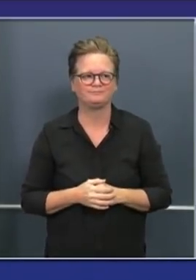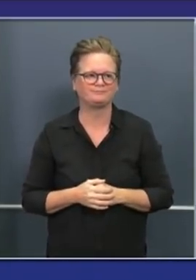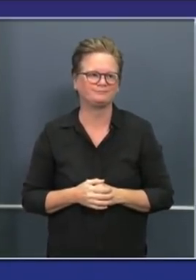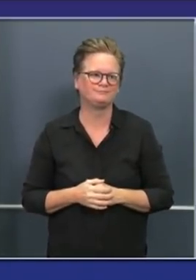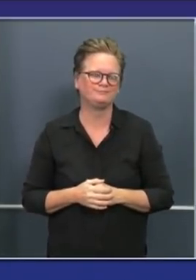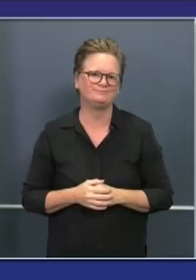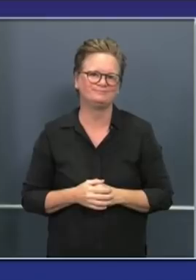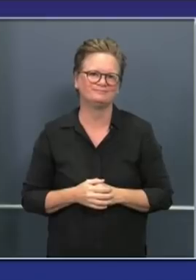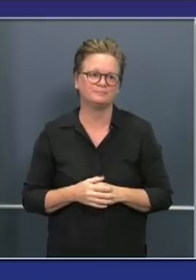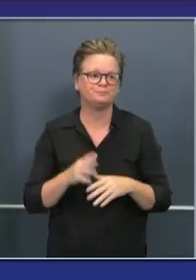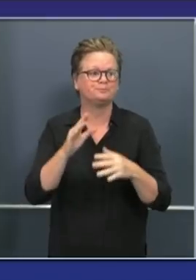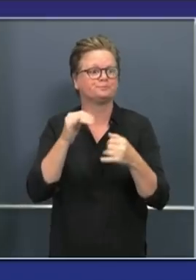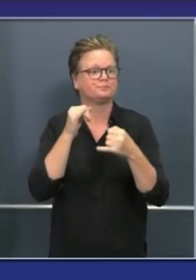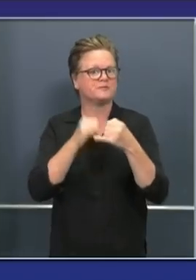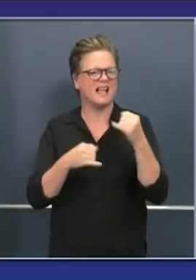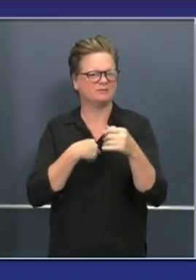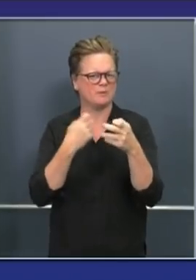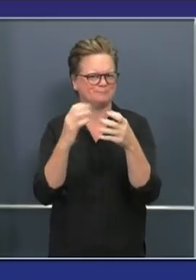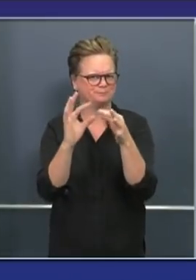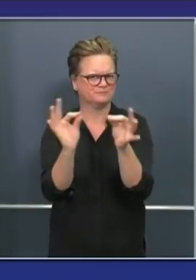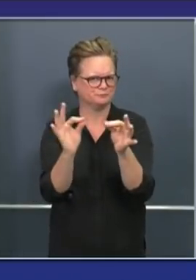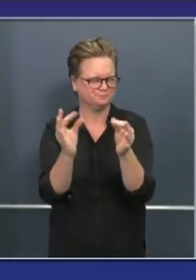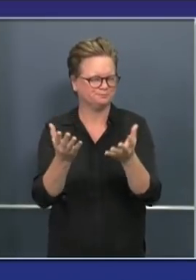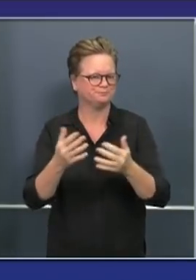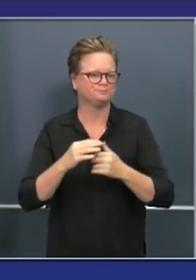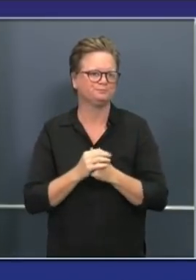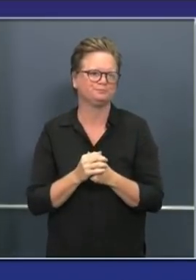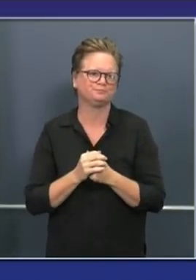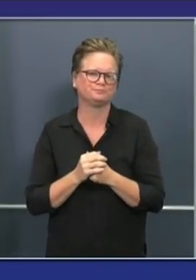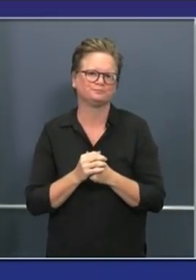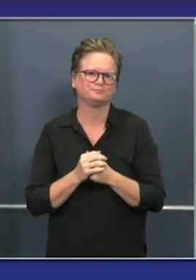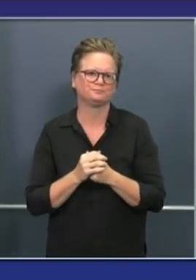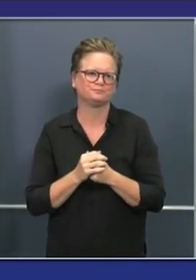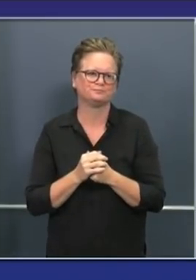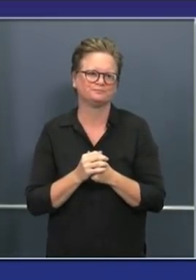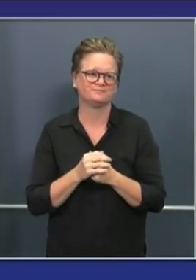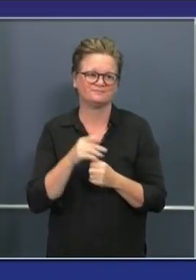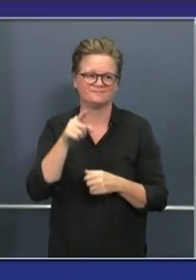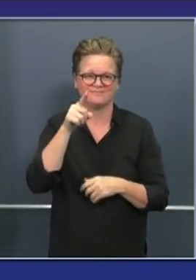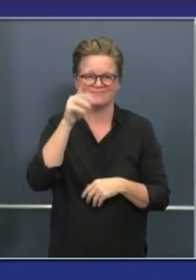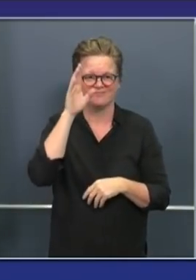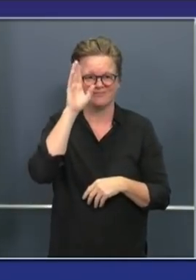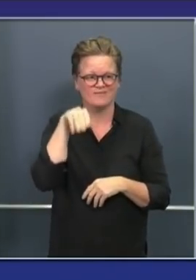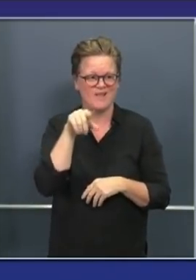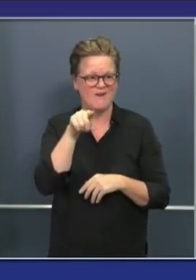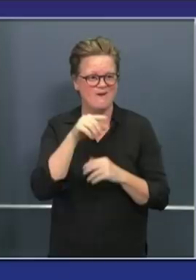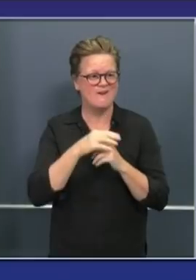PARTNERS. ALSO JUST WANTED TO DO ONE LAST THING BEFORE TURNING IT OVER TO THE GOVERNOR TO TALK ABOUT